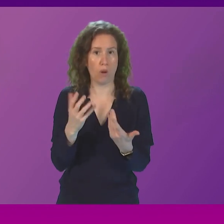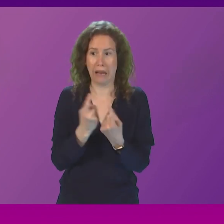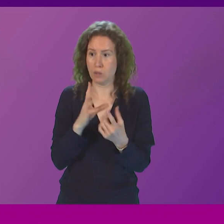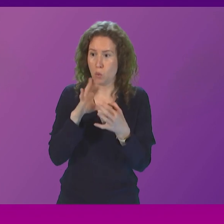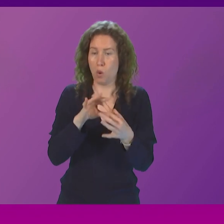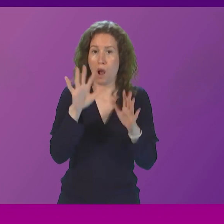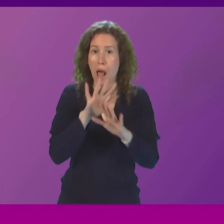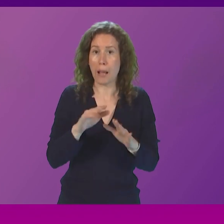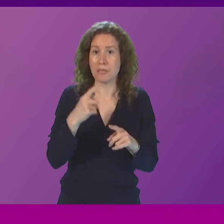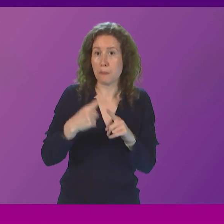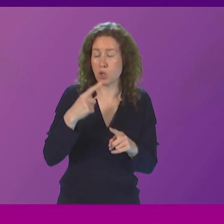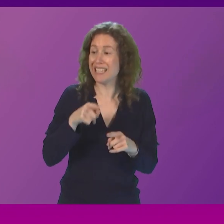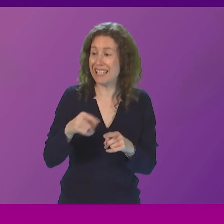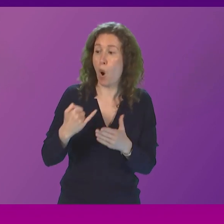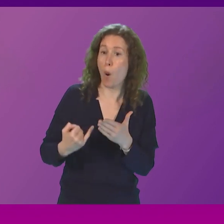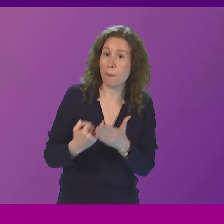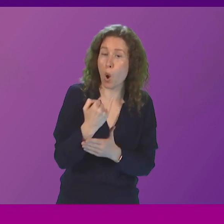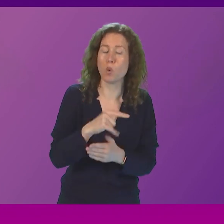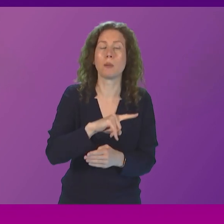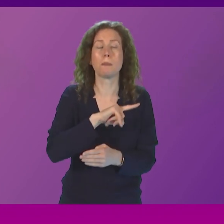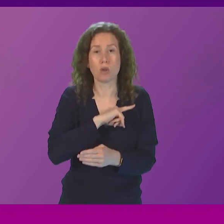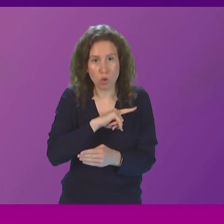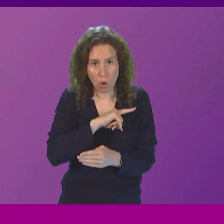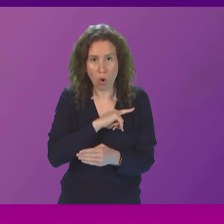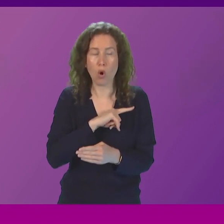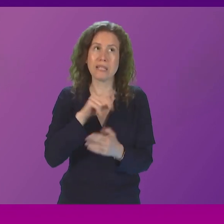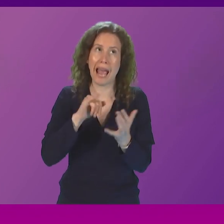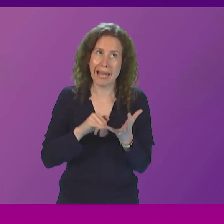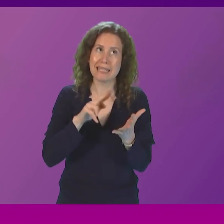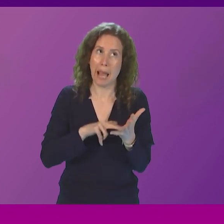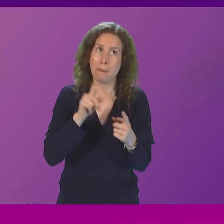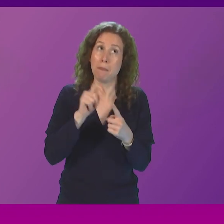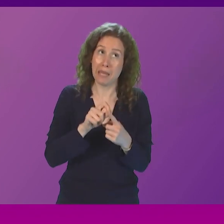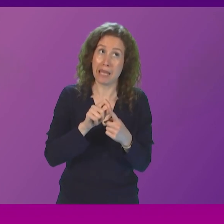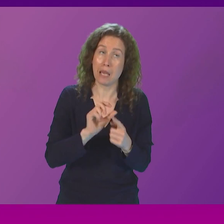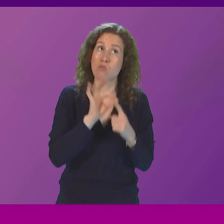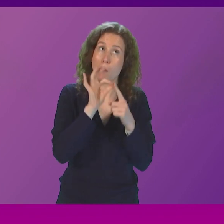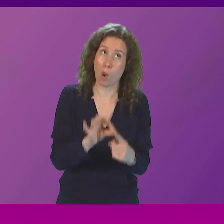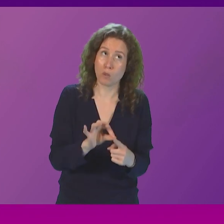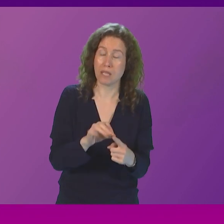emergency; he opposes such measures simply because the SNP has proposed them, and that is not good enough.